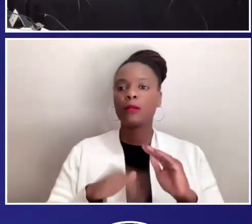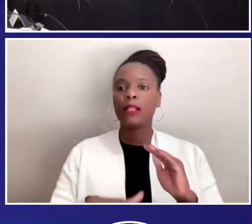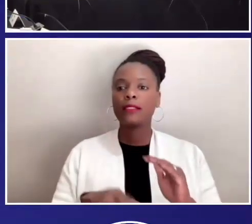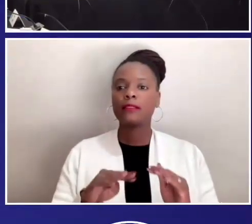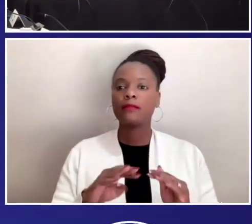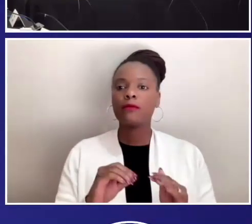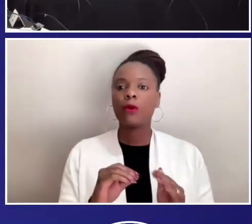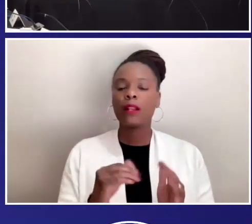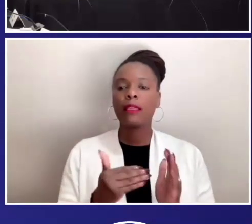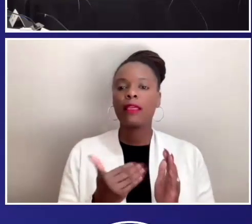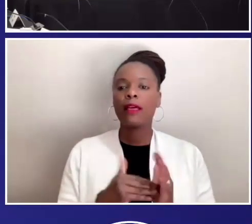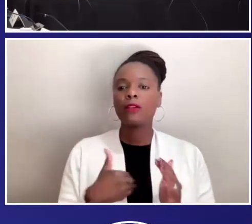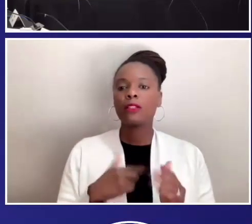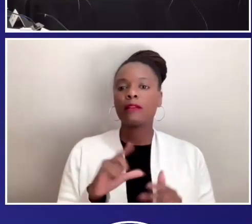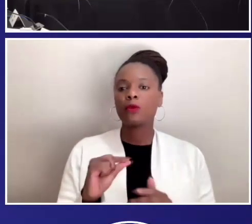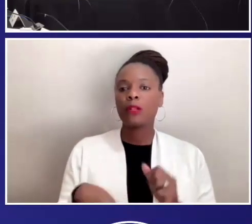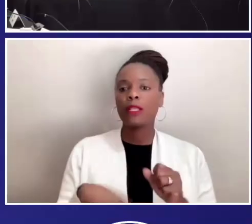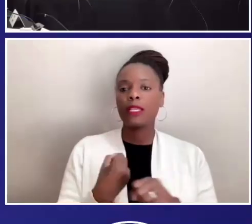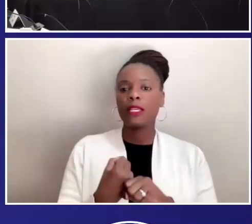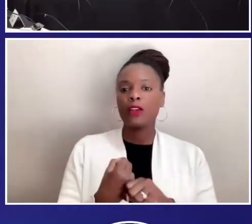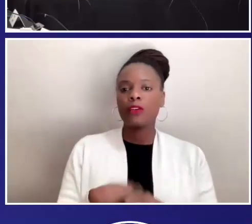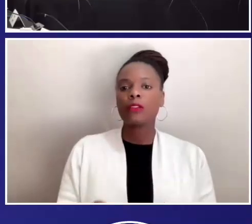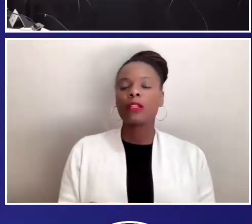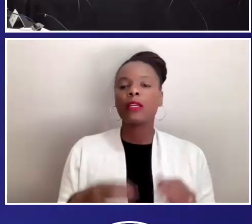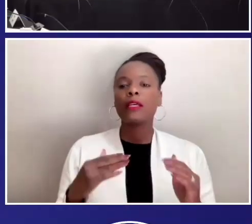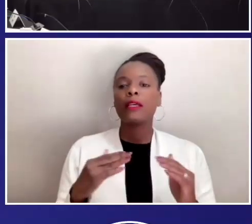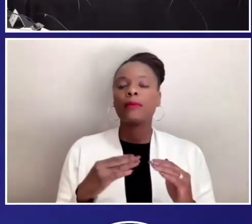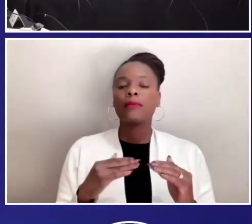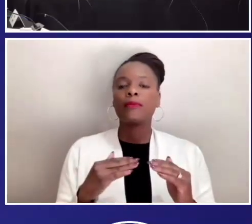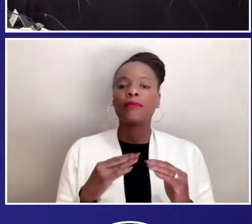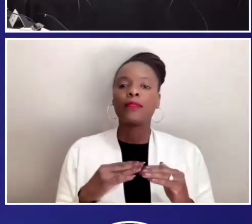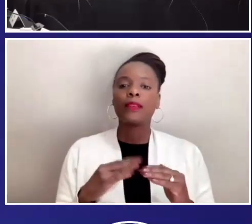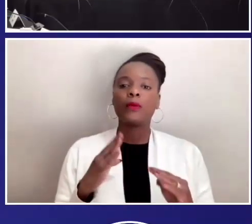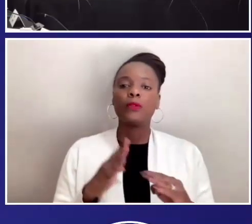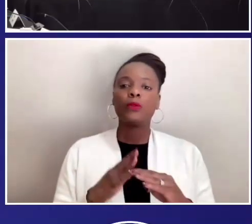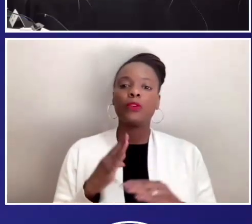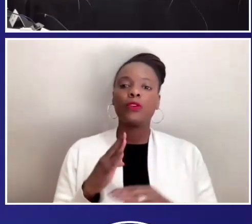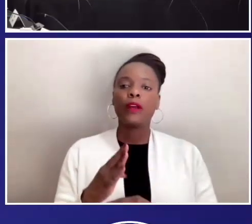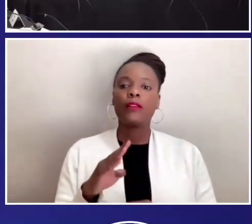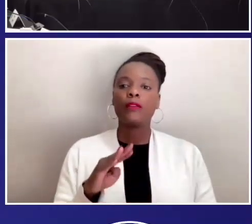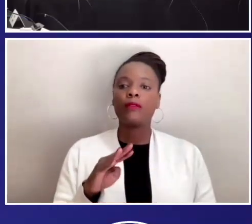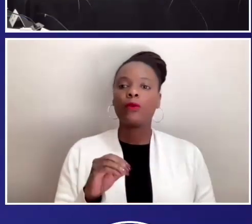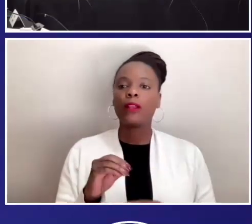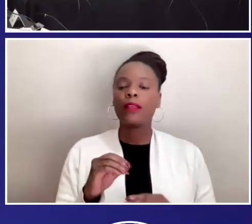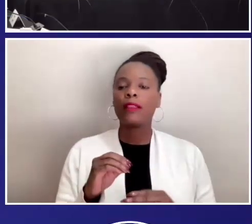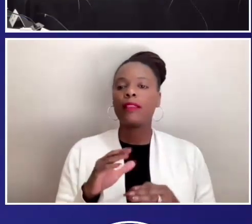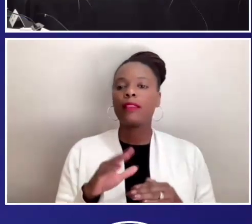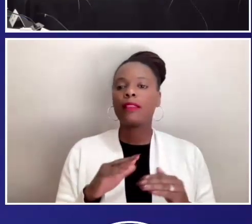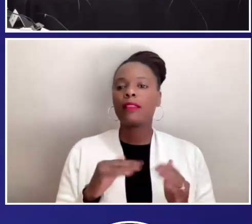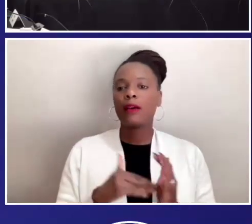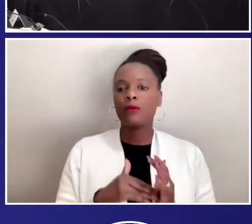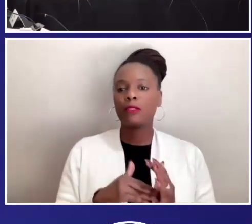they have 25 years. Equal to or greater than $60,000, the borrower must repay the consolidation loan within 30 years of entering repayment.